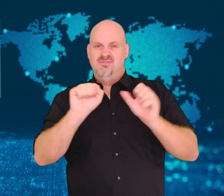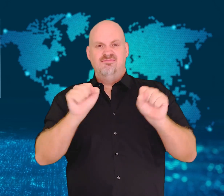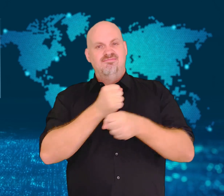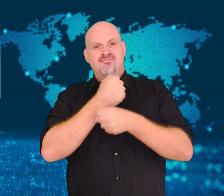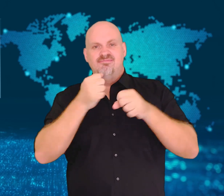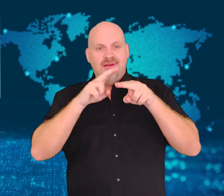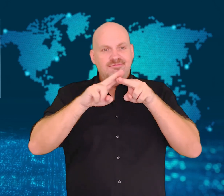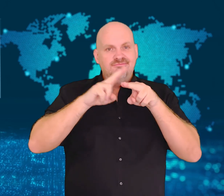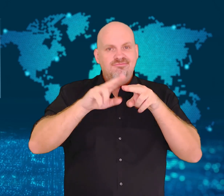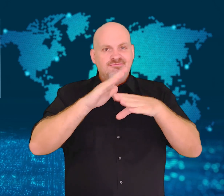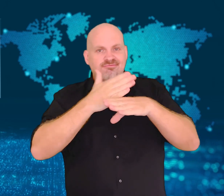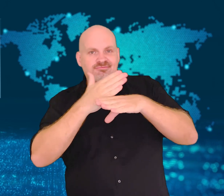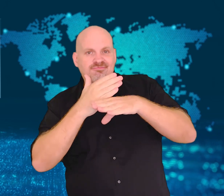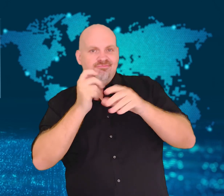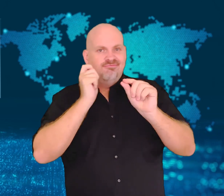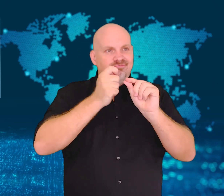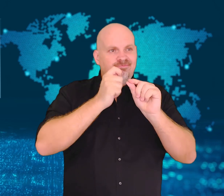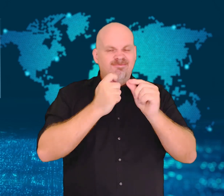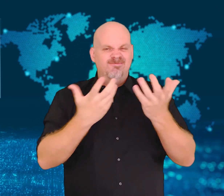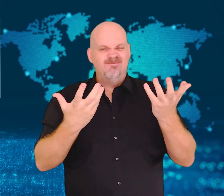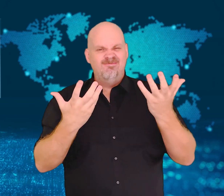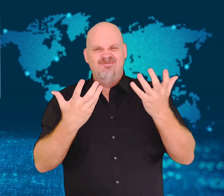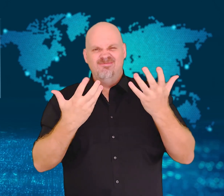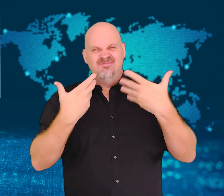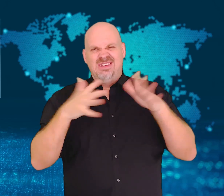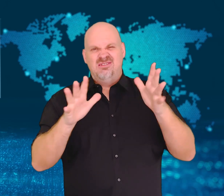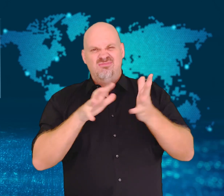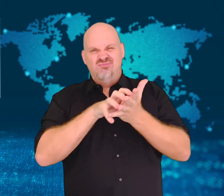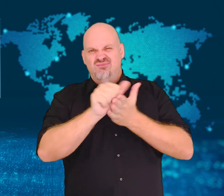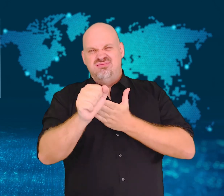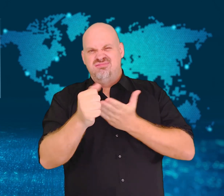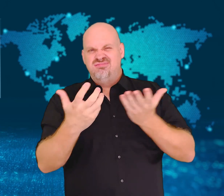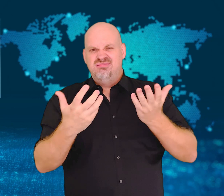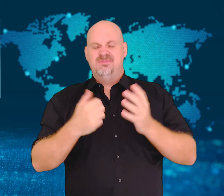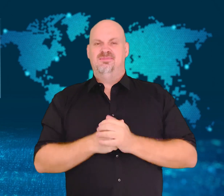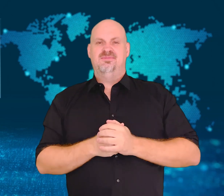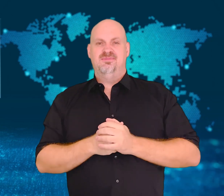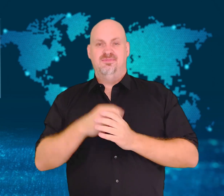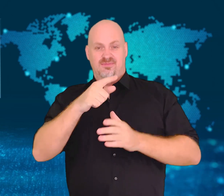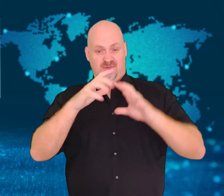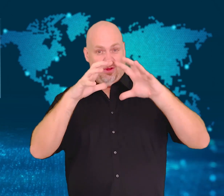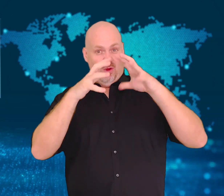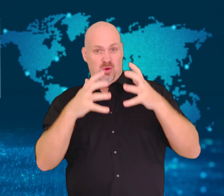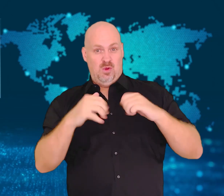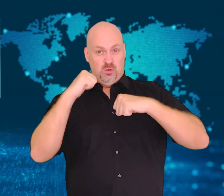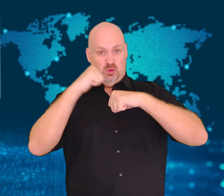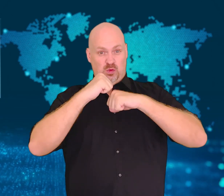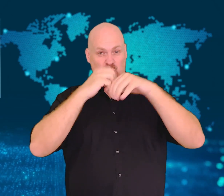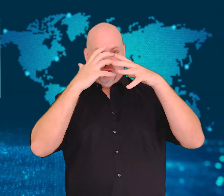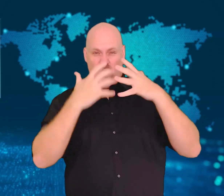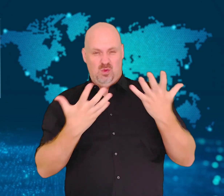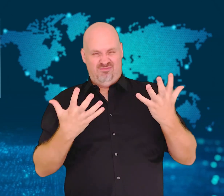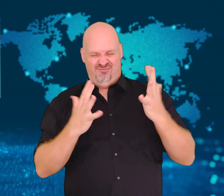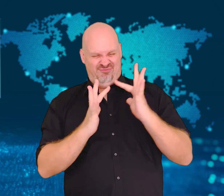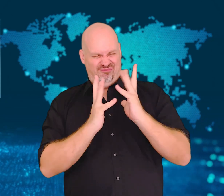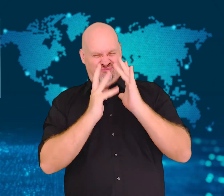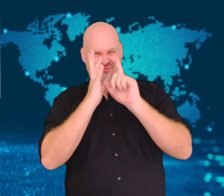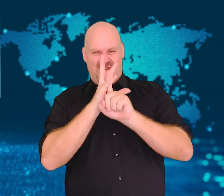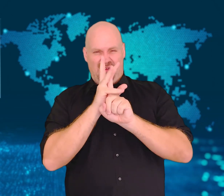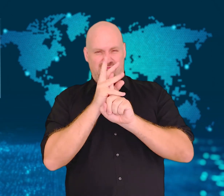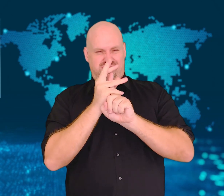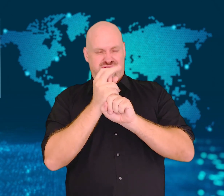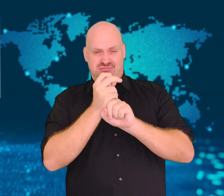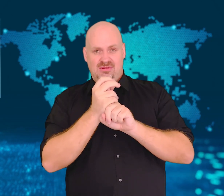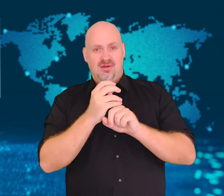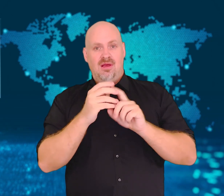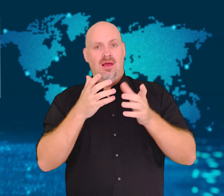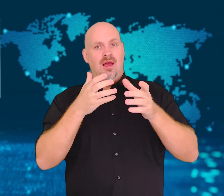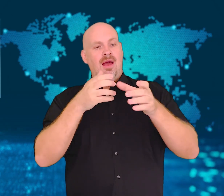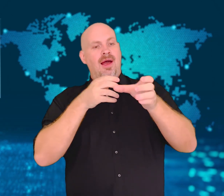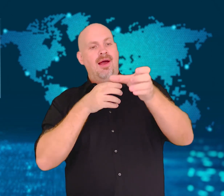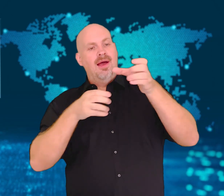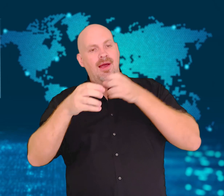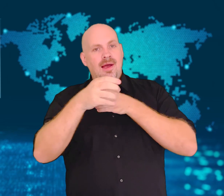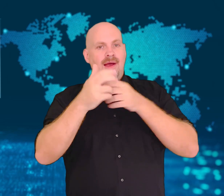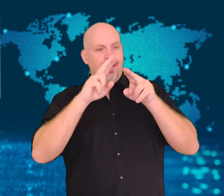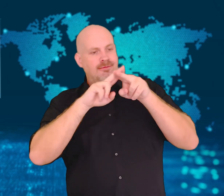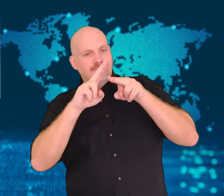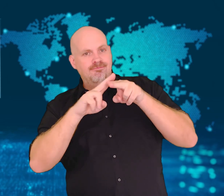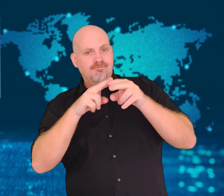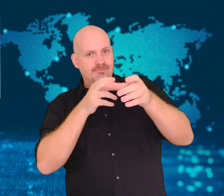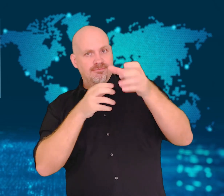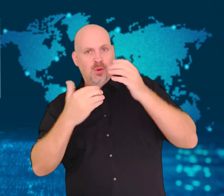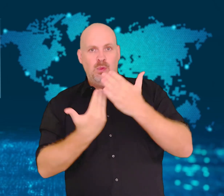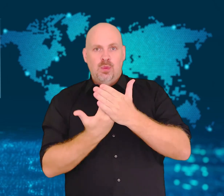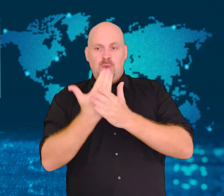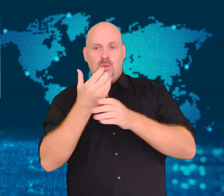The stones are totally charred and cannot be repaired or replaced.